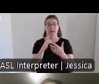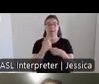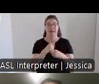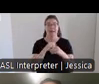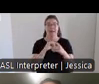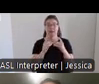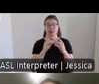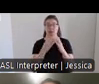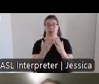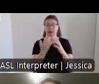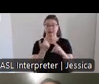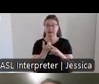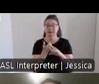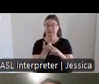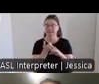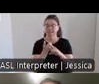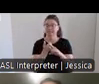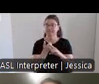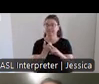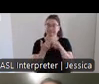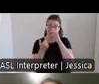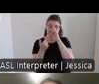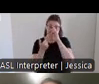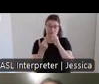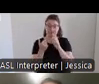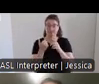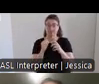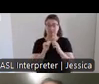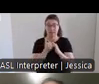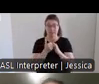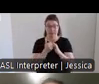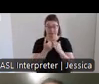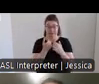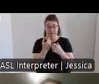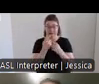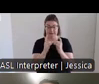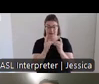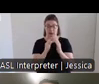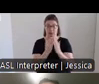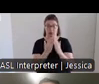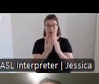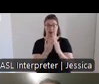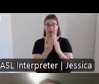that's about, um, to make a digital book that is about making accessible digital books.